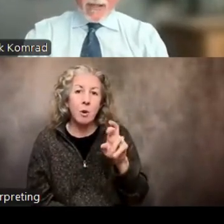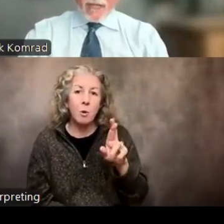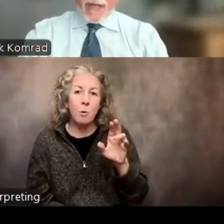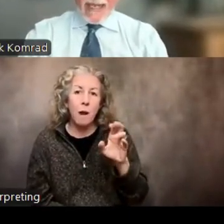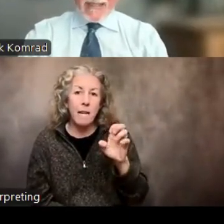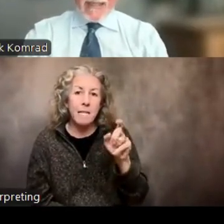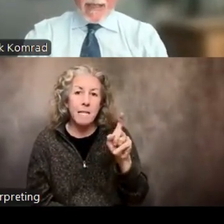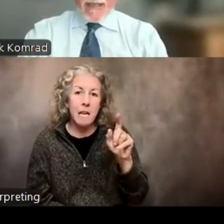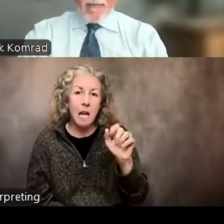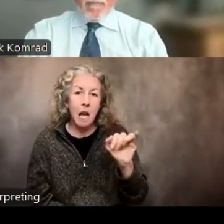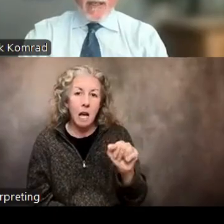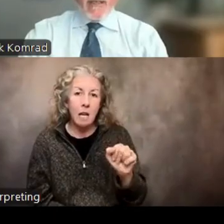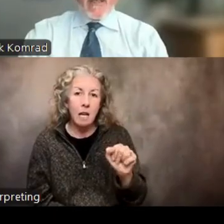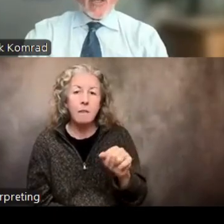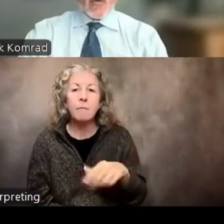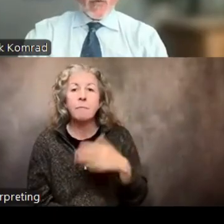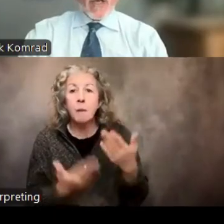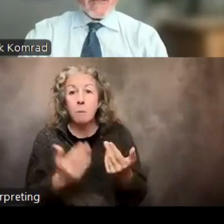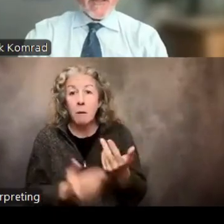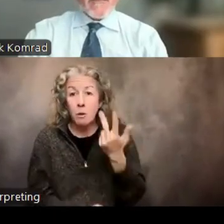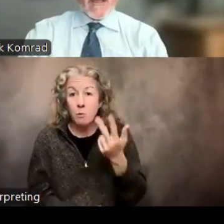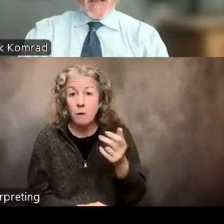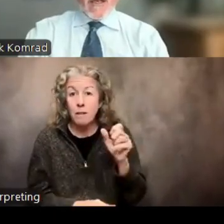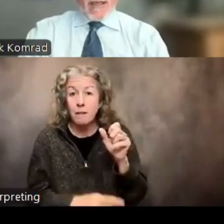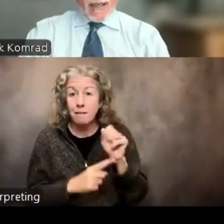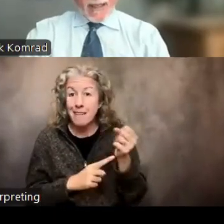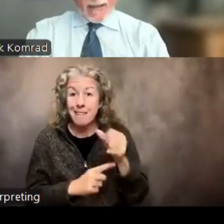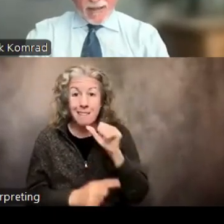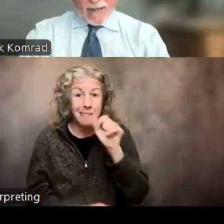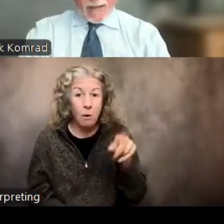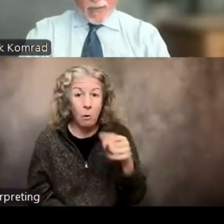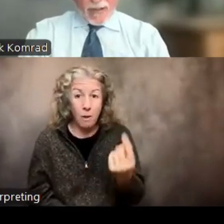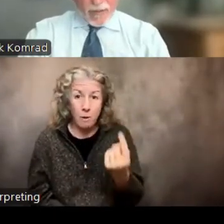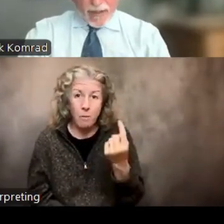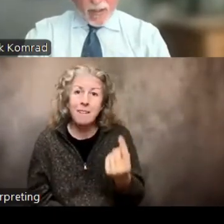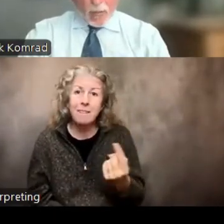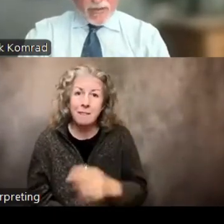three cases may not be the only ones, and we know that it was